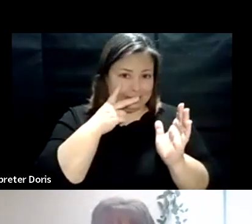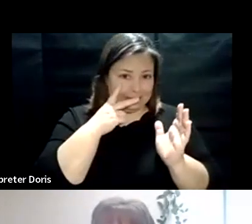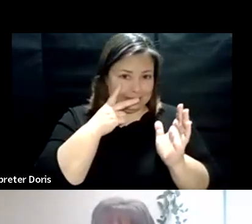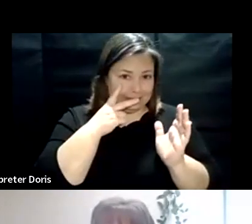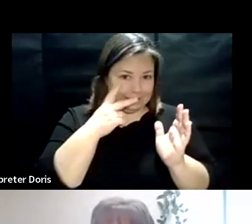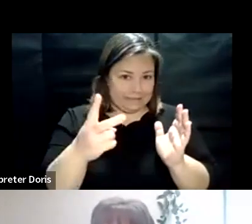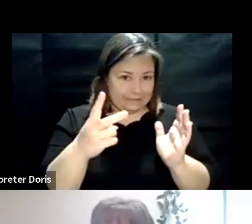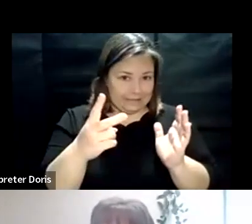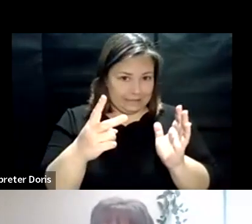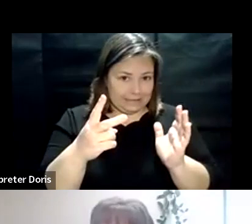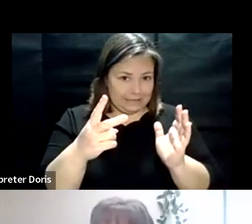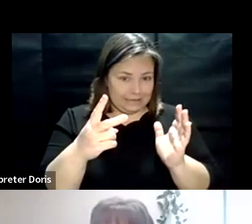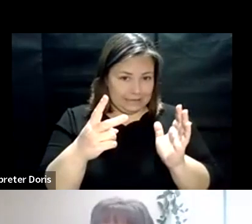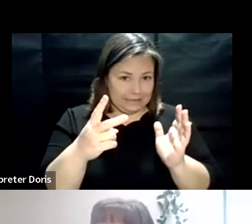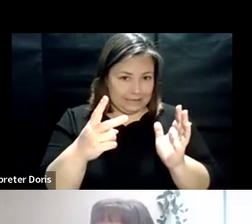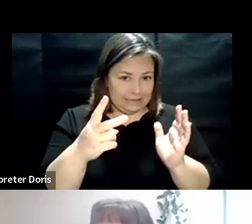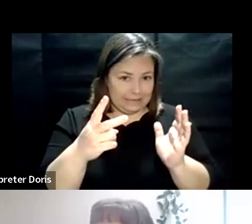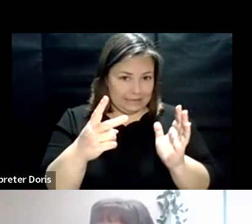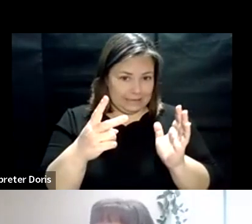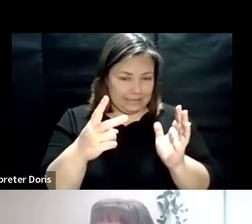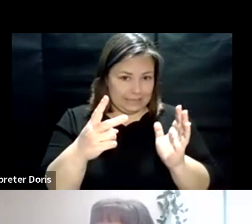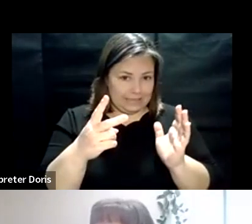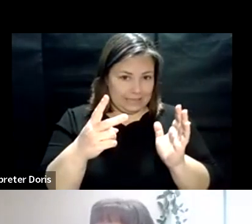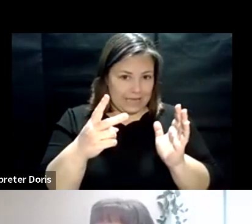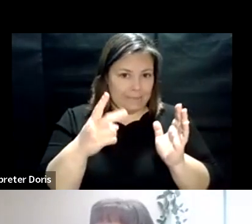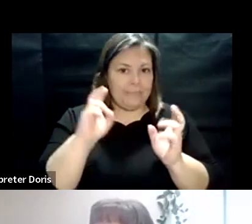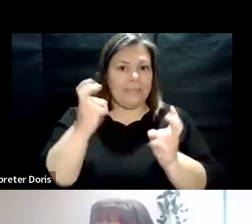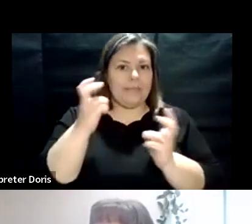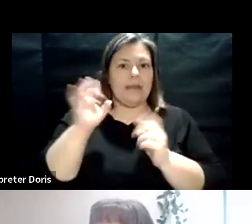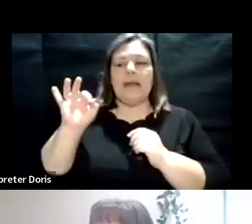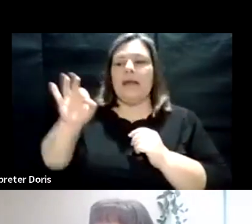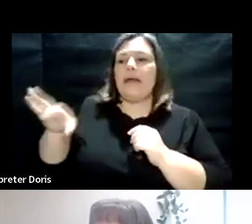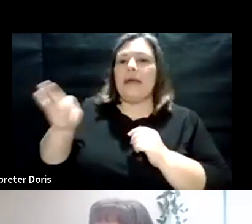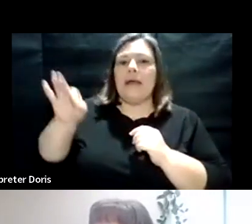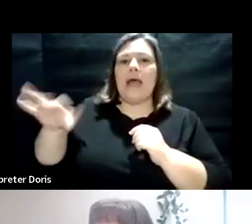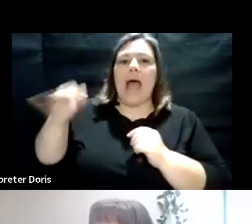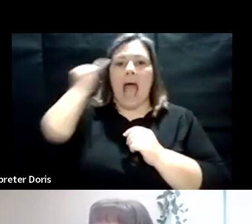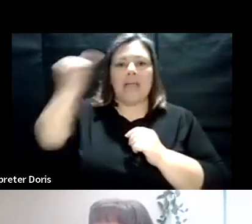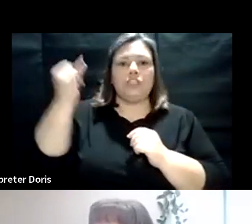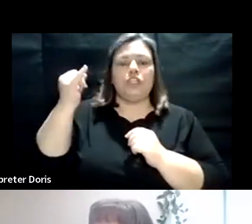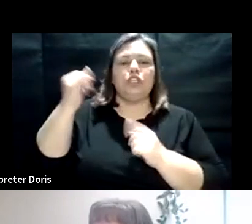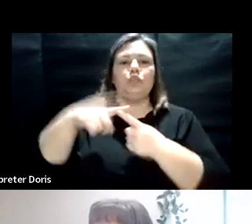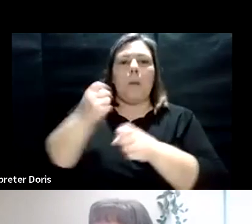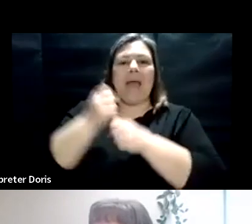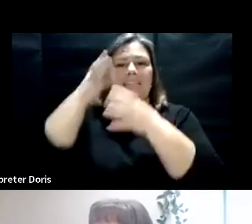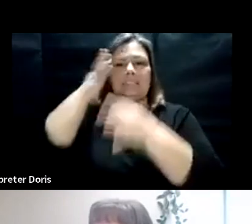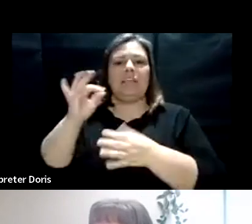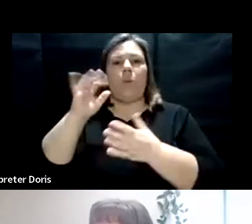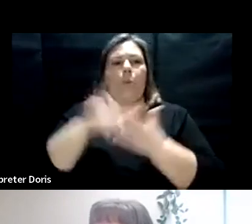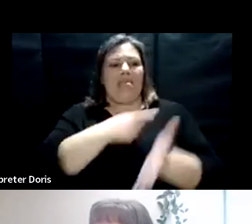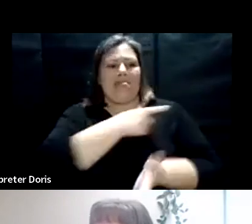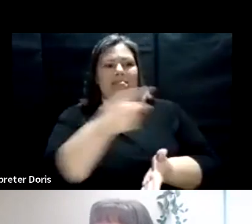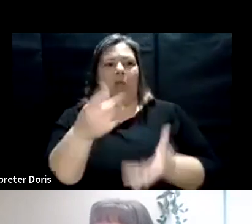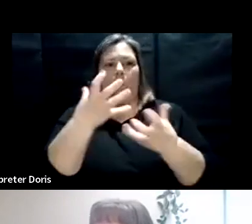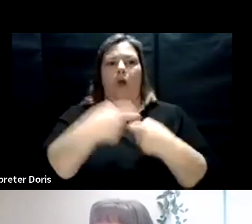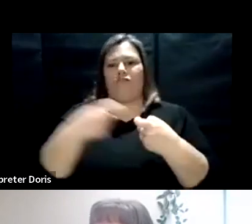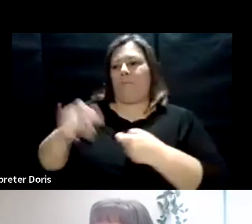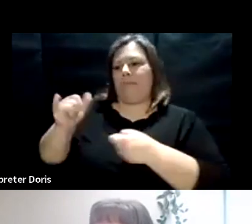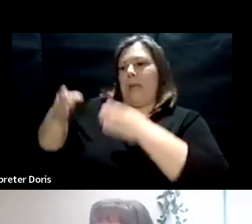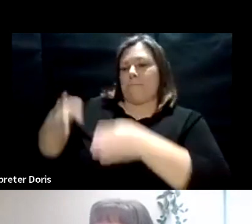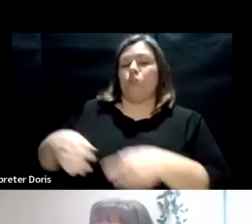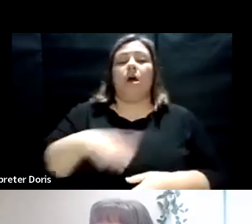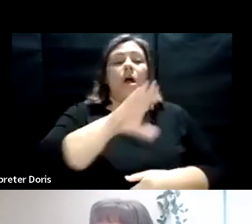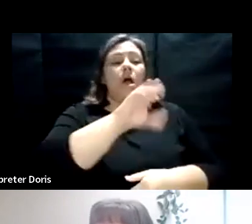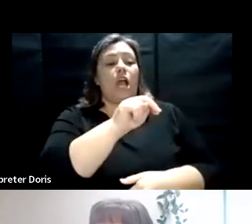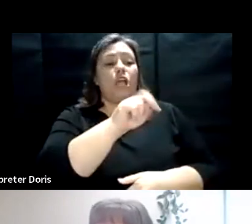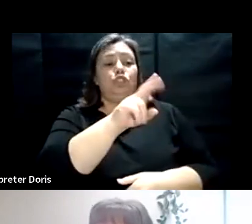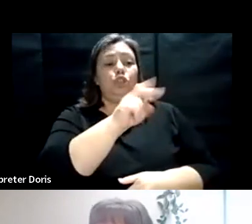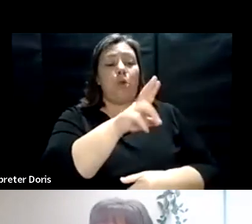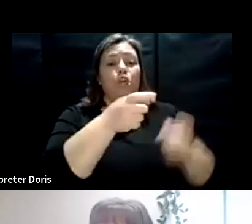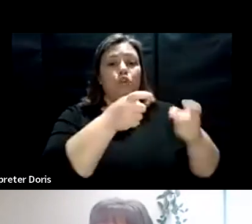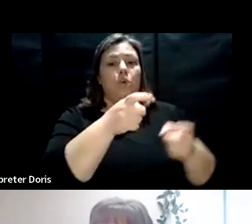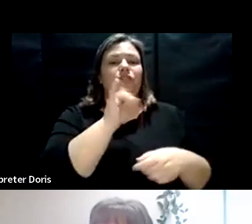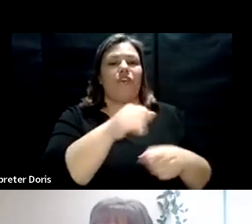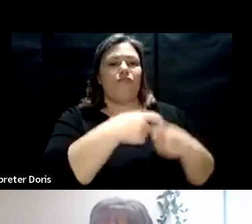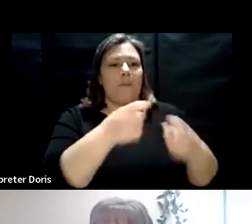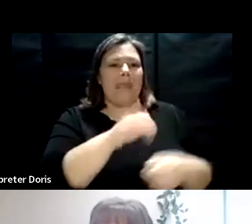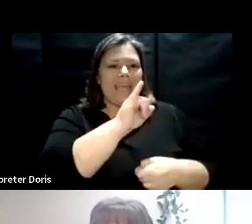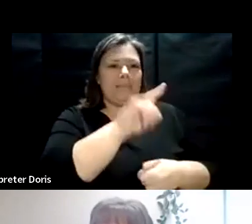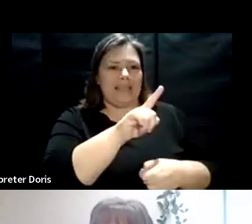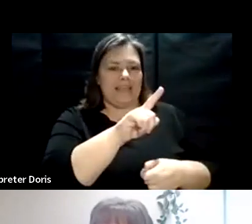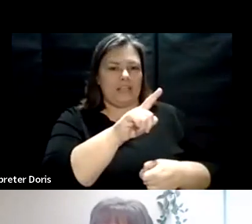There. So they do get that choice of who they want at the table, but we often see having people ideas put into to folks to make those decisions of what others want of them.